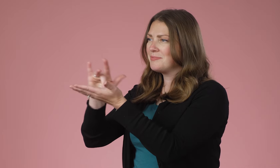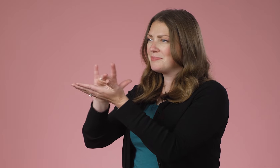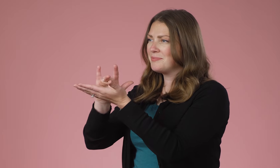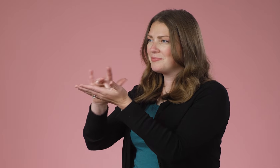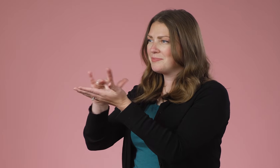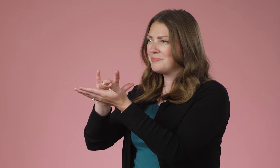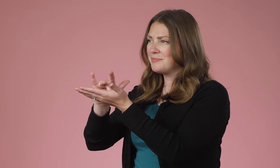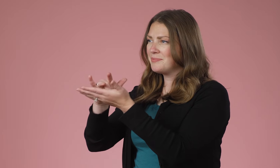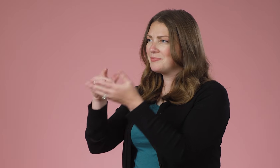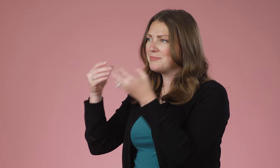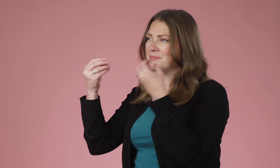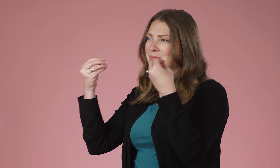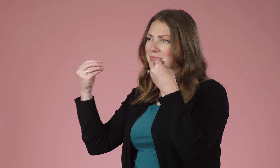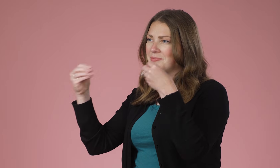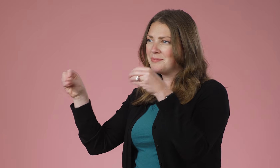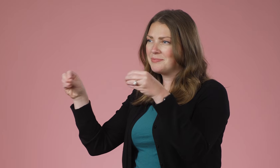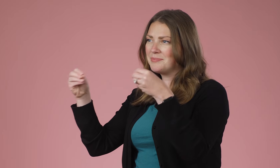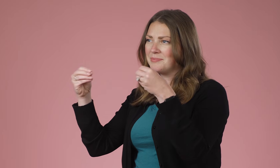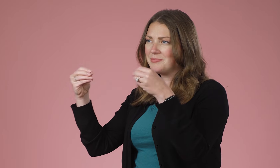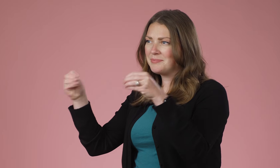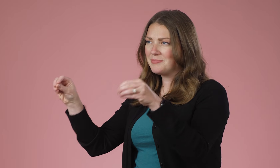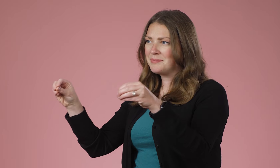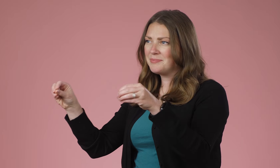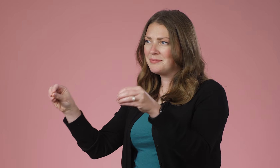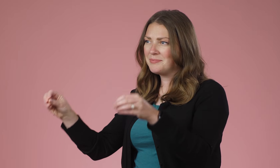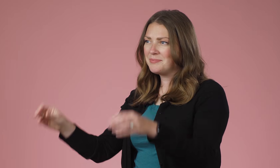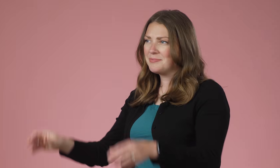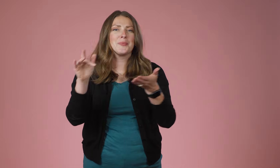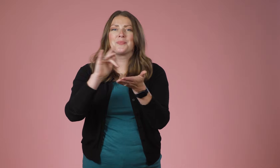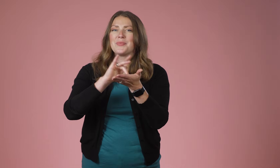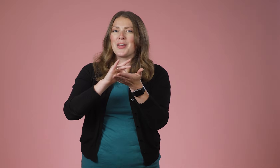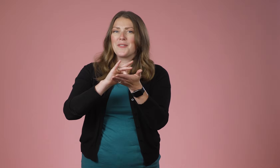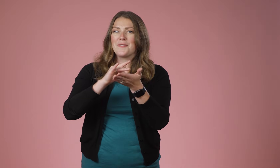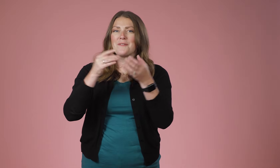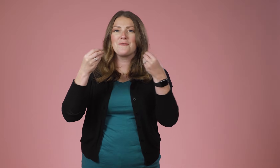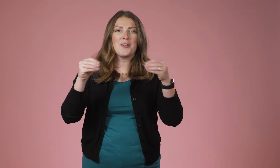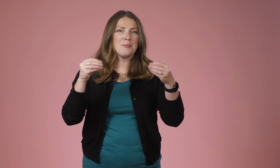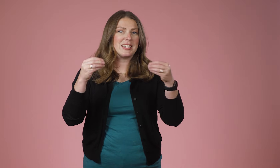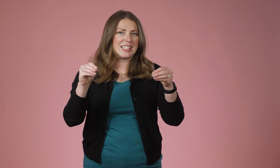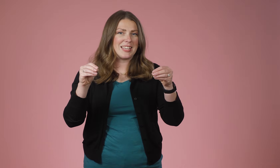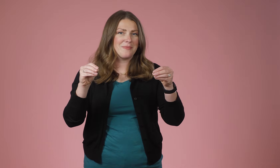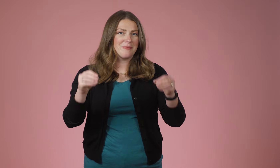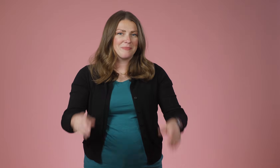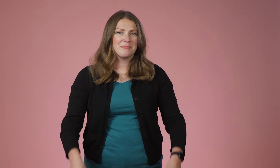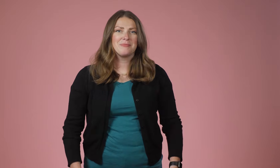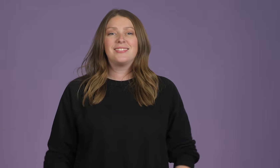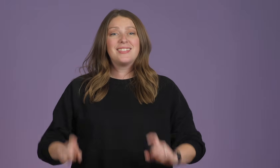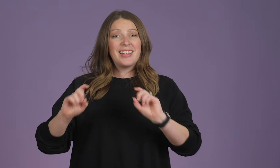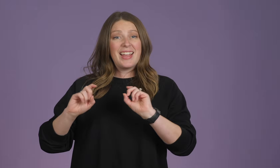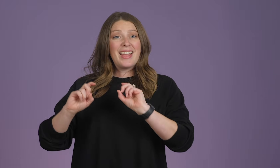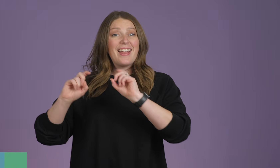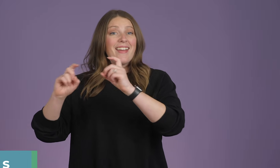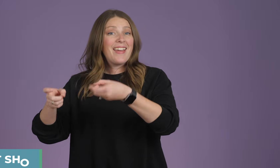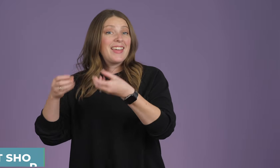Medicine and then store put together. Pharmacy.